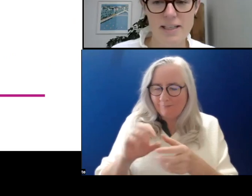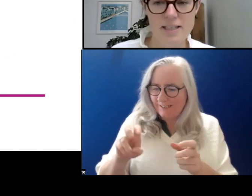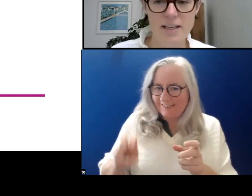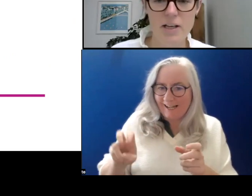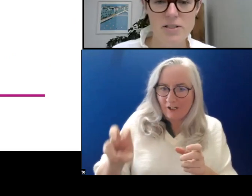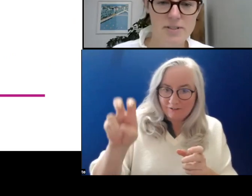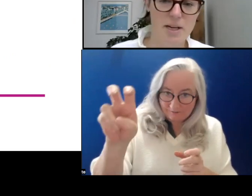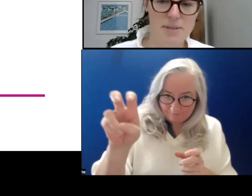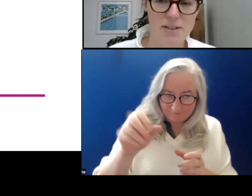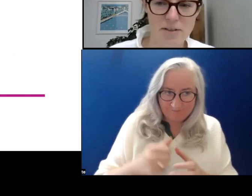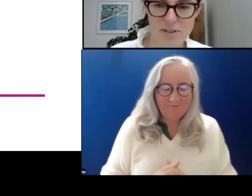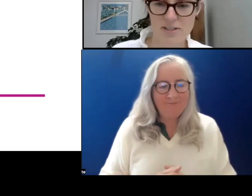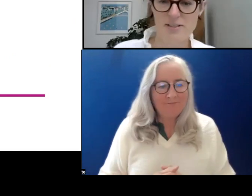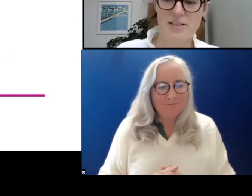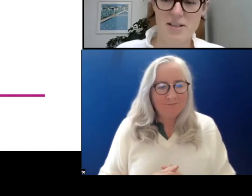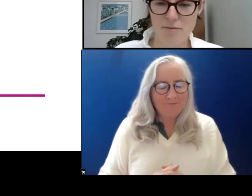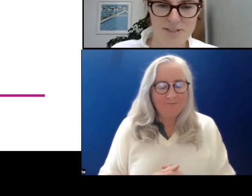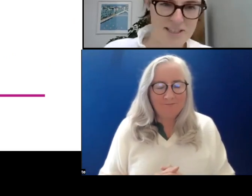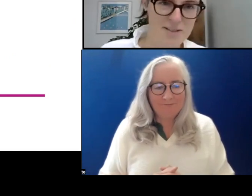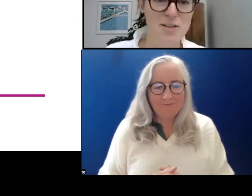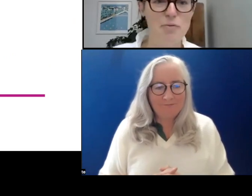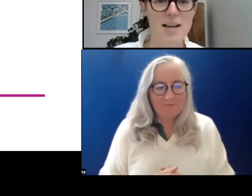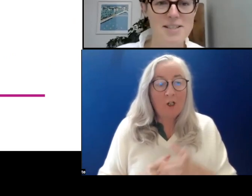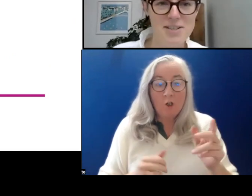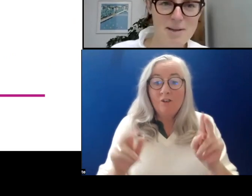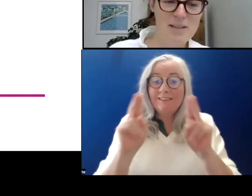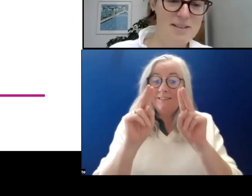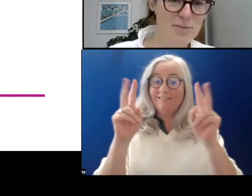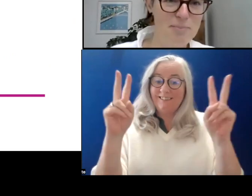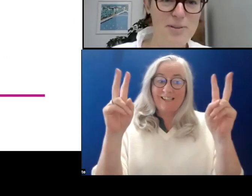is Inclusive Steps Universal Design for stairs so fasten your seat belts everyone because we've